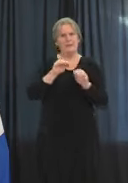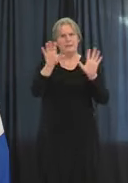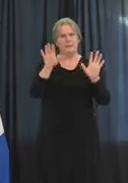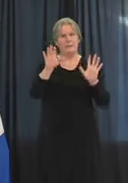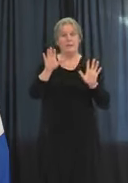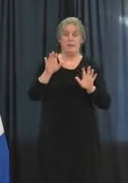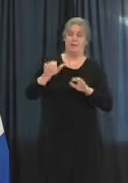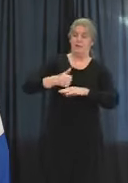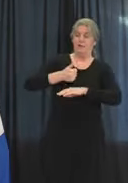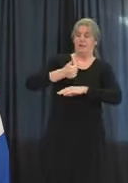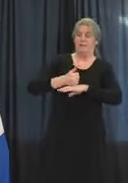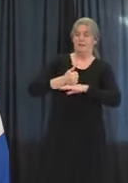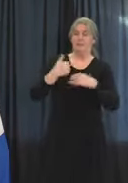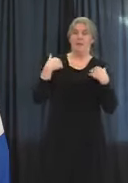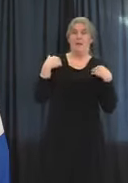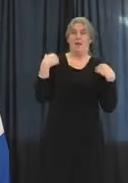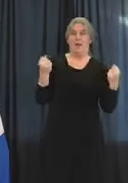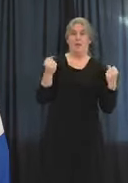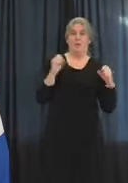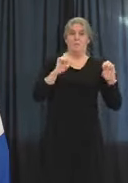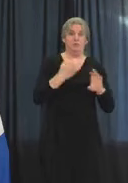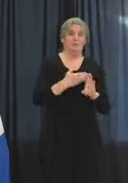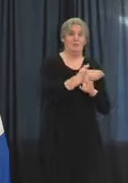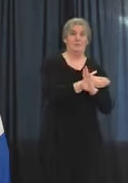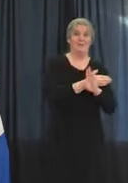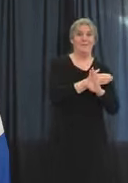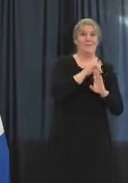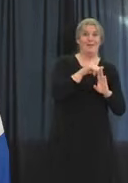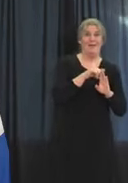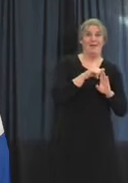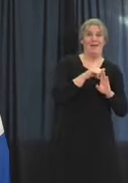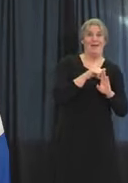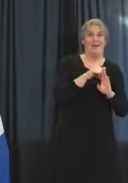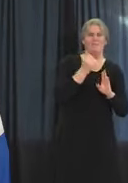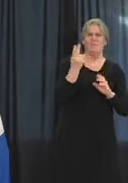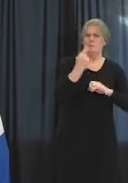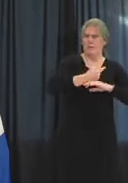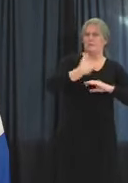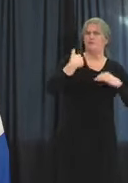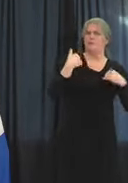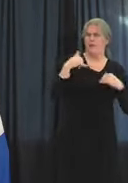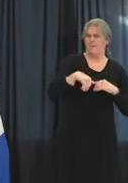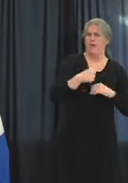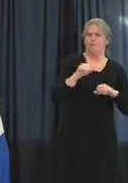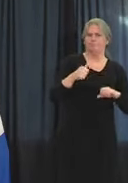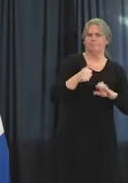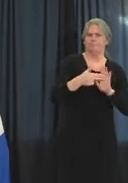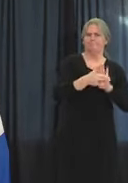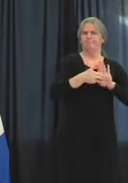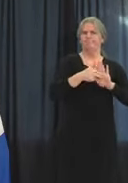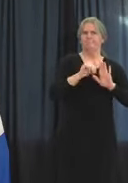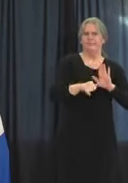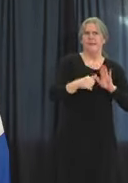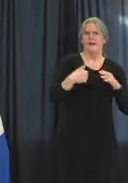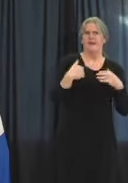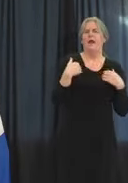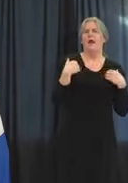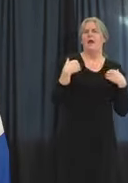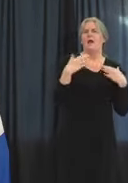by declaring a public health emergency earlier, which was done several days ago, the government does already have